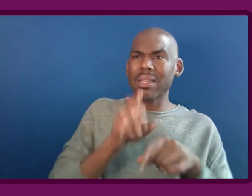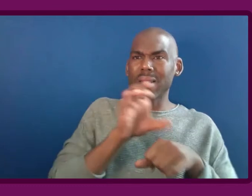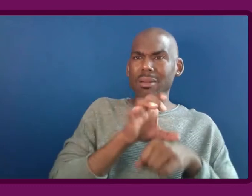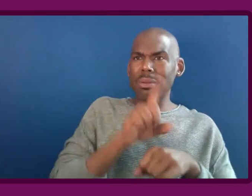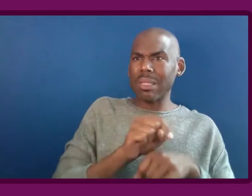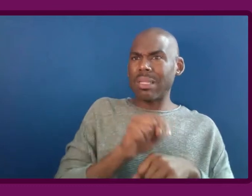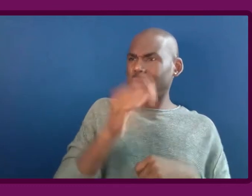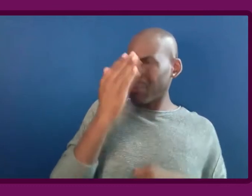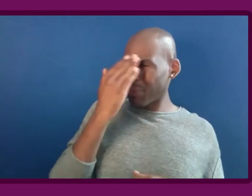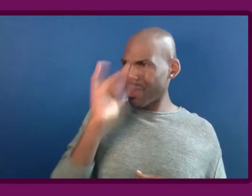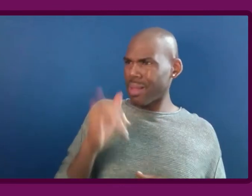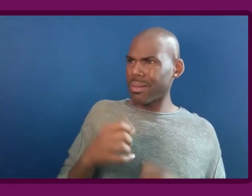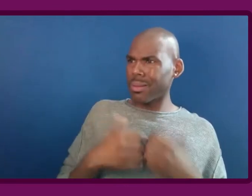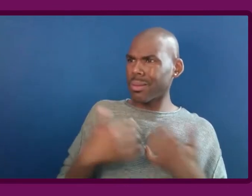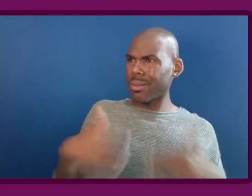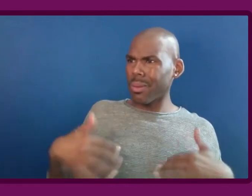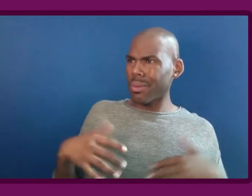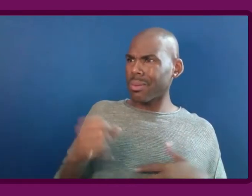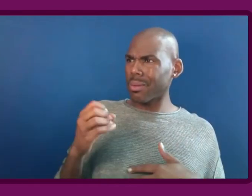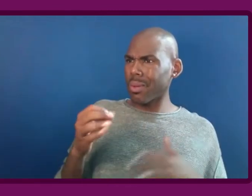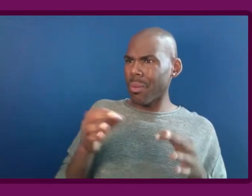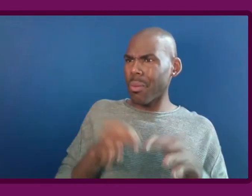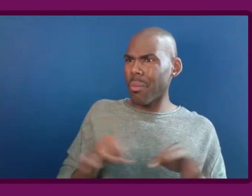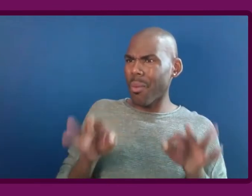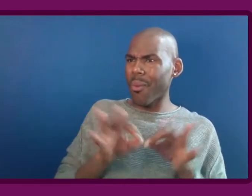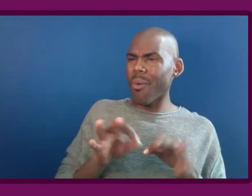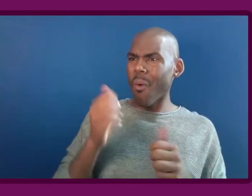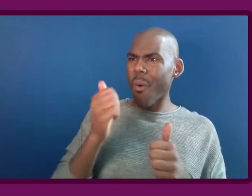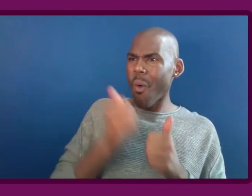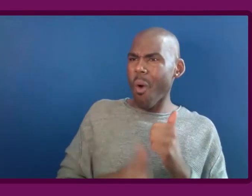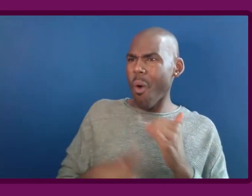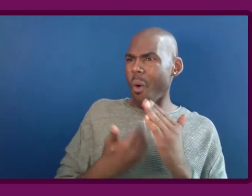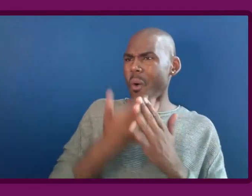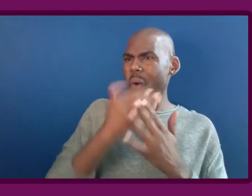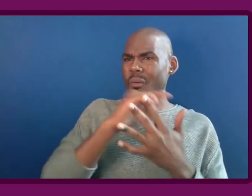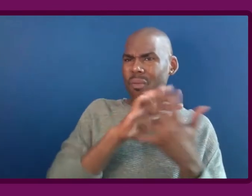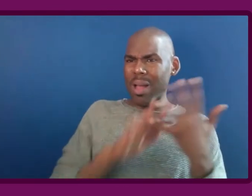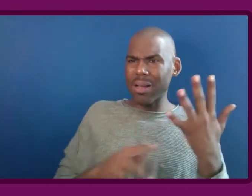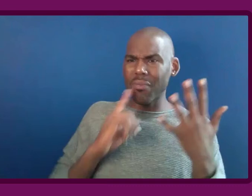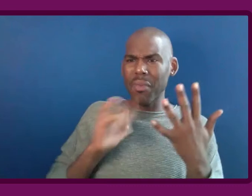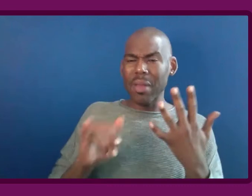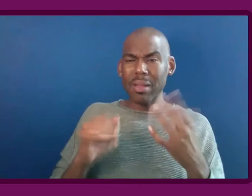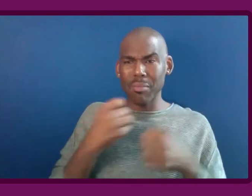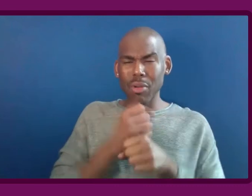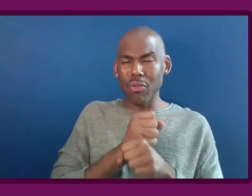as consultants. That is so, so important, all facets of the content being created, for sure.